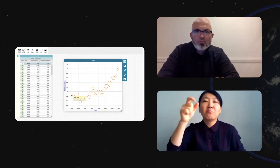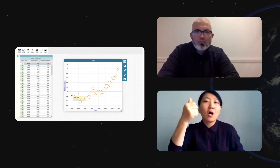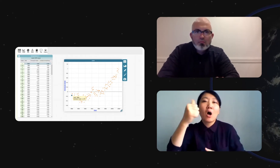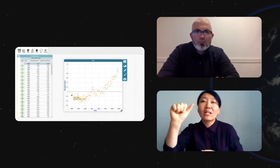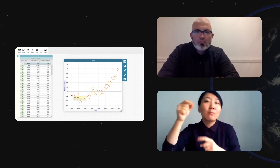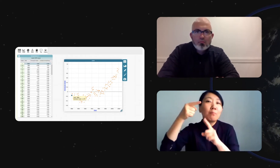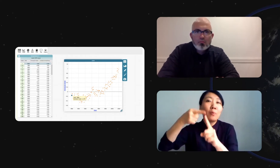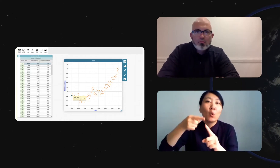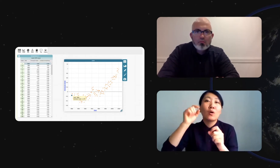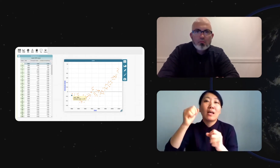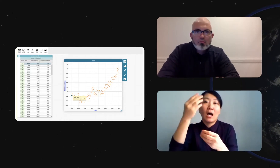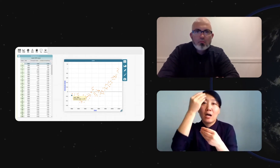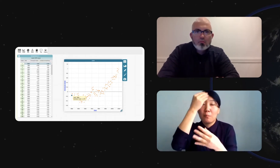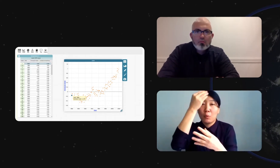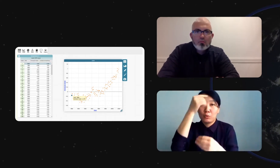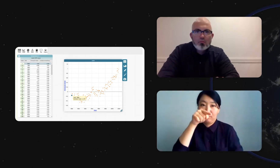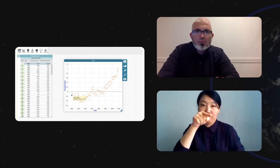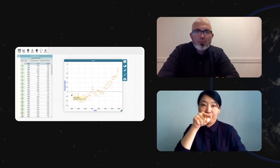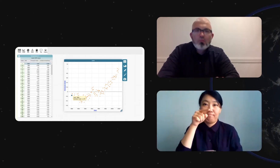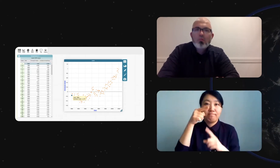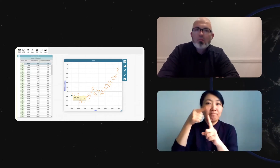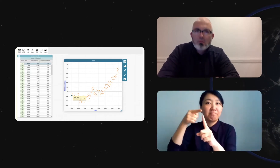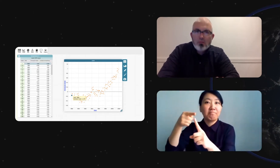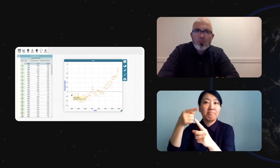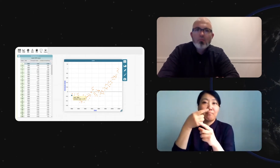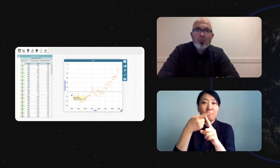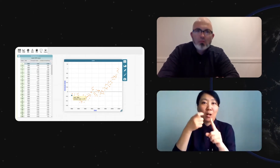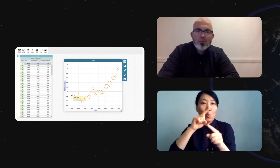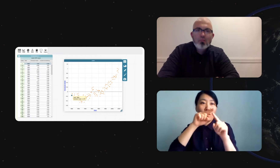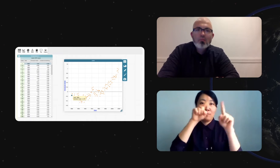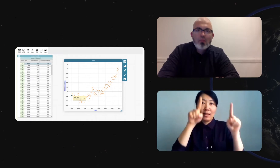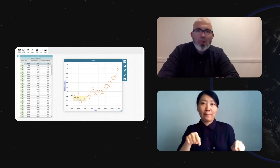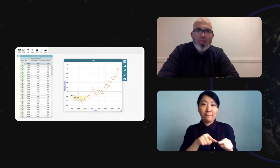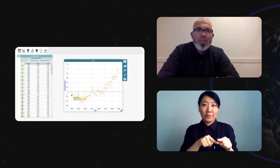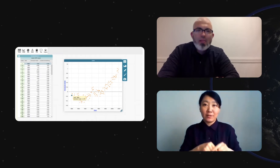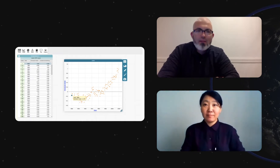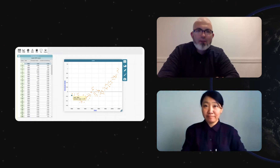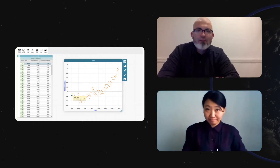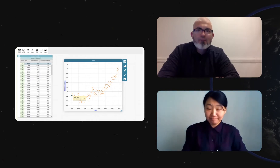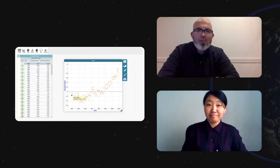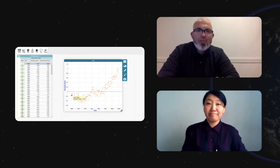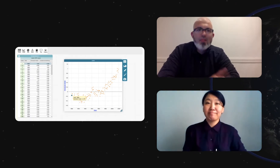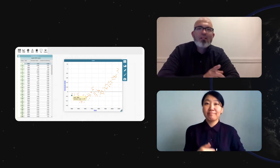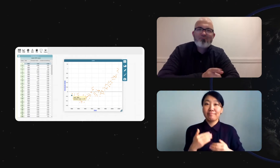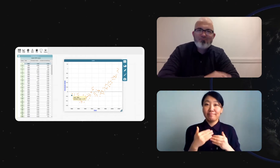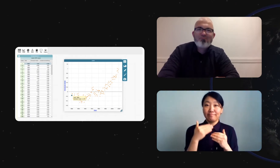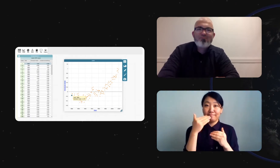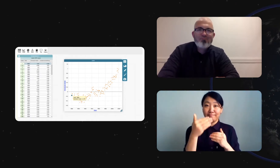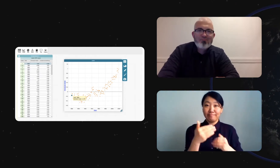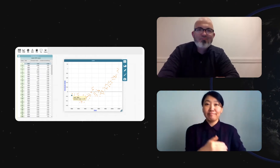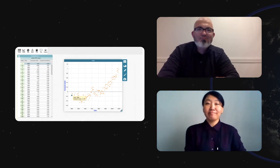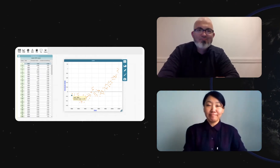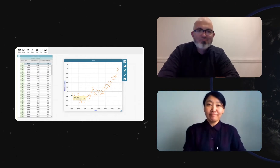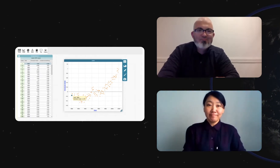You can click on whatever data points you'd like. They'll show up on the graph.